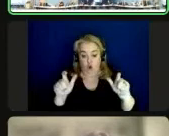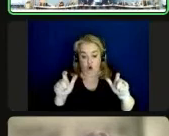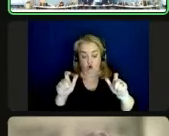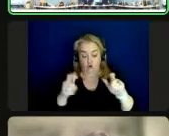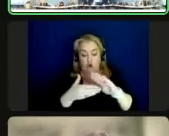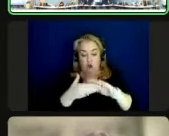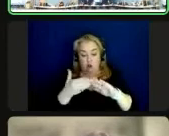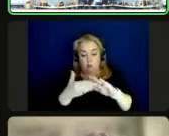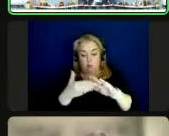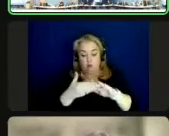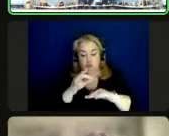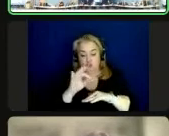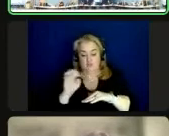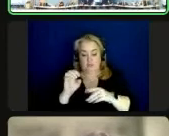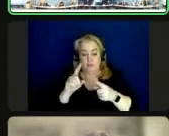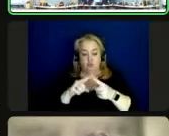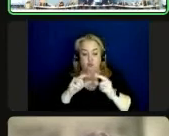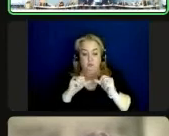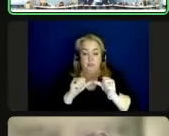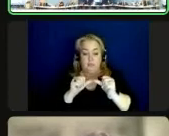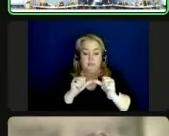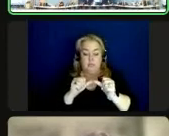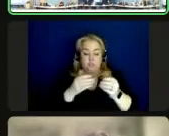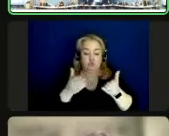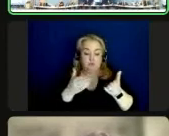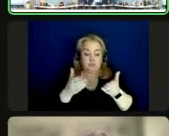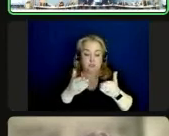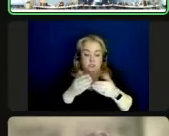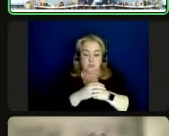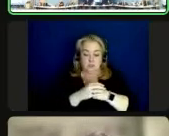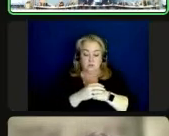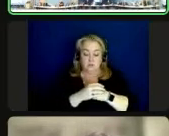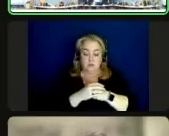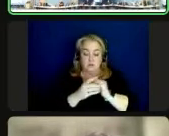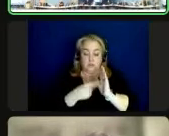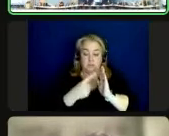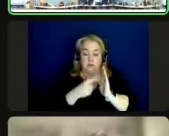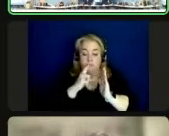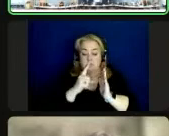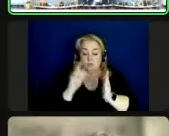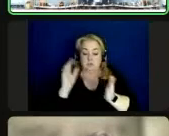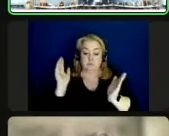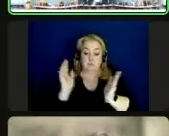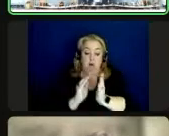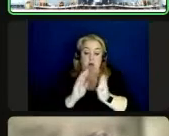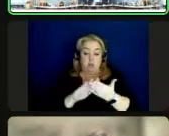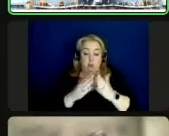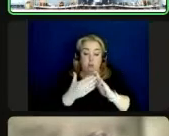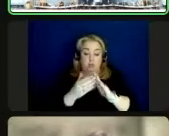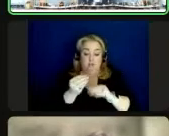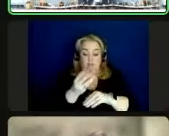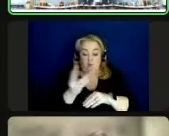A DOLLAR ORESS.